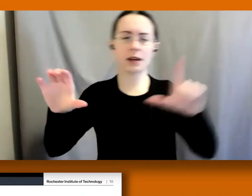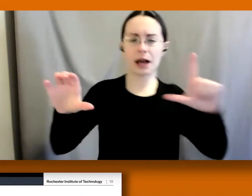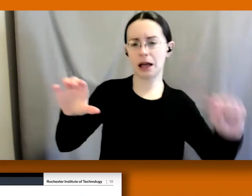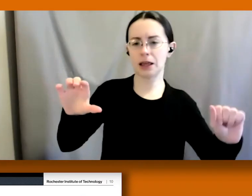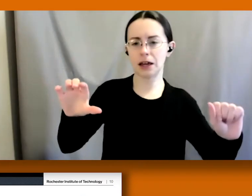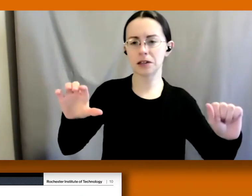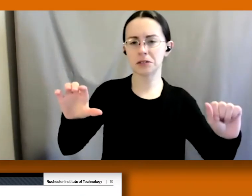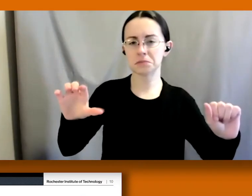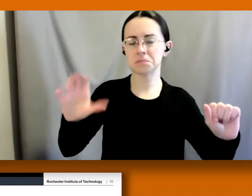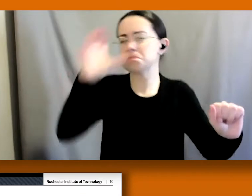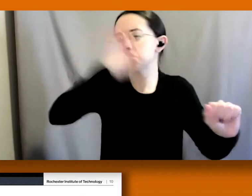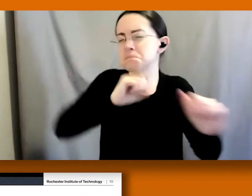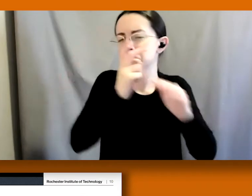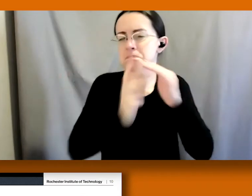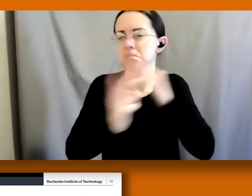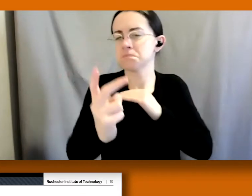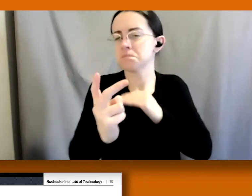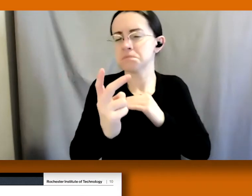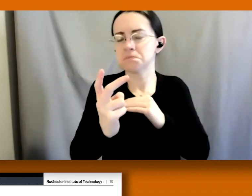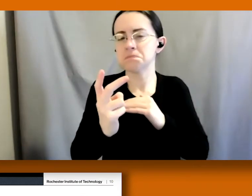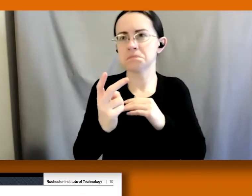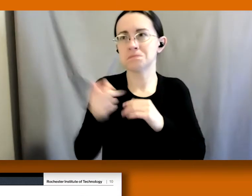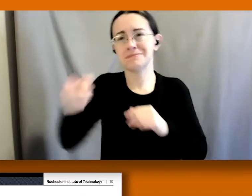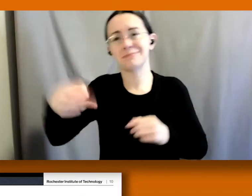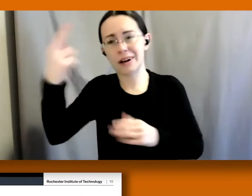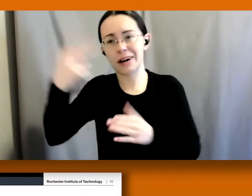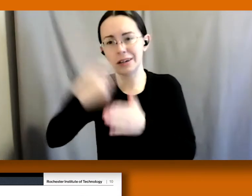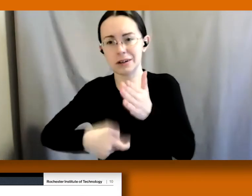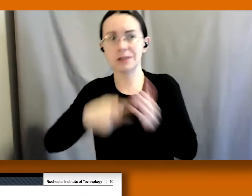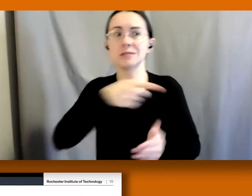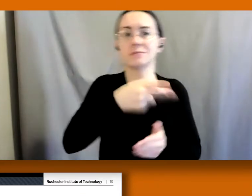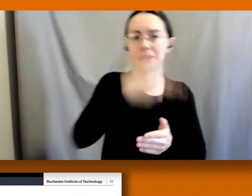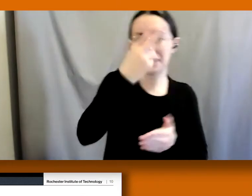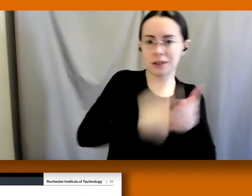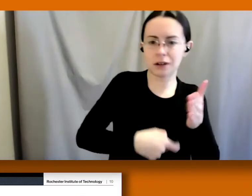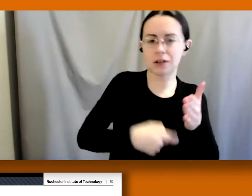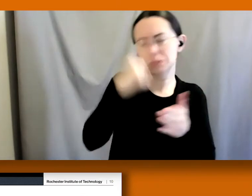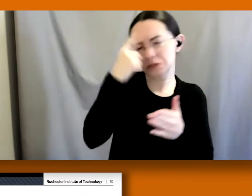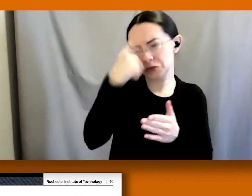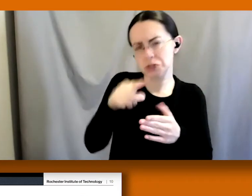just to make sure you cover your...your expenses. Um...